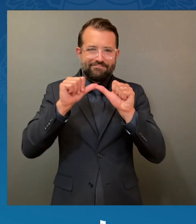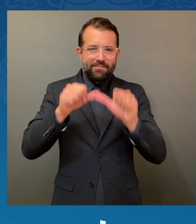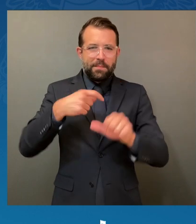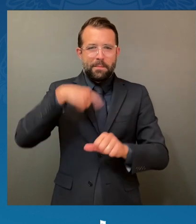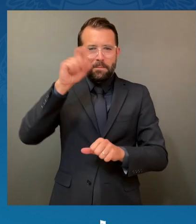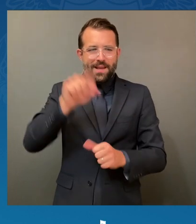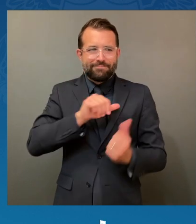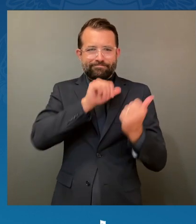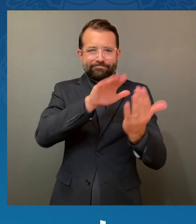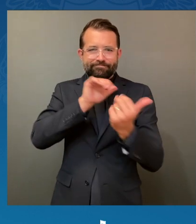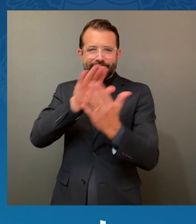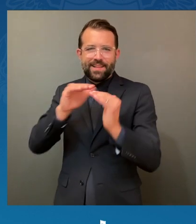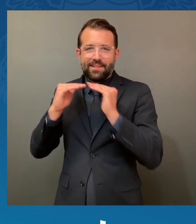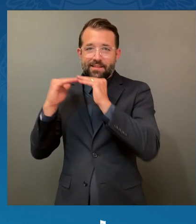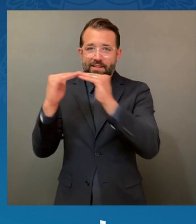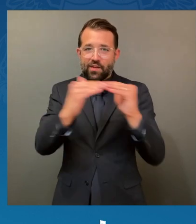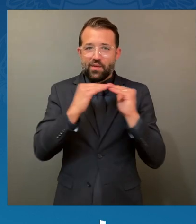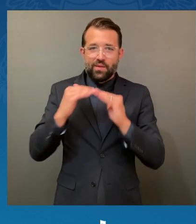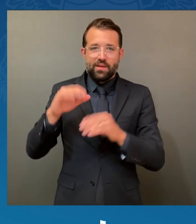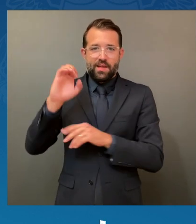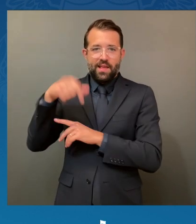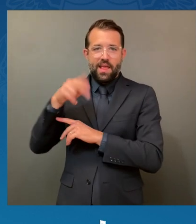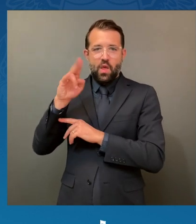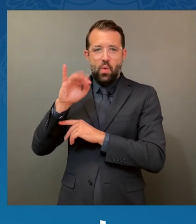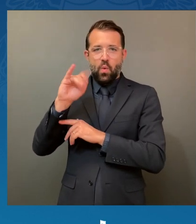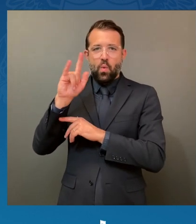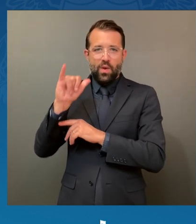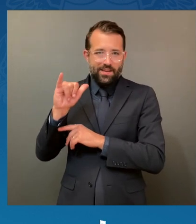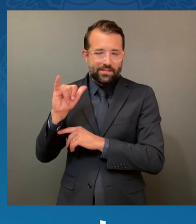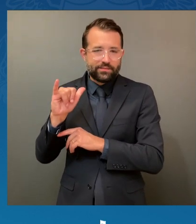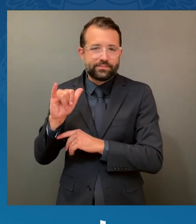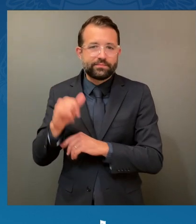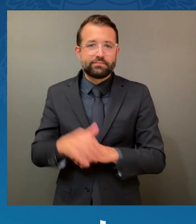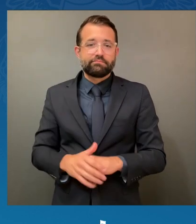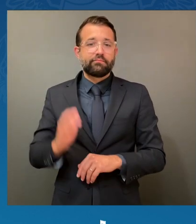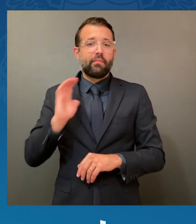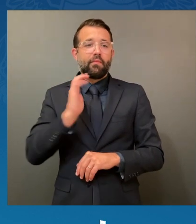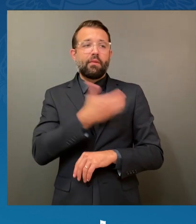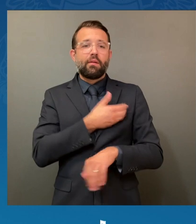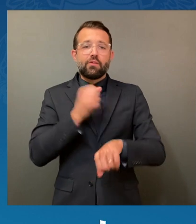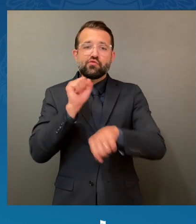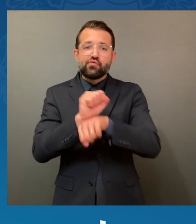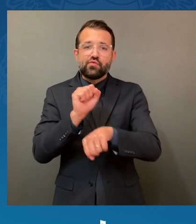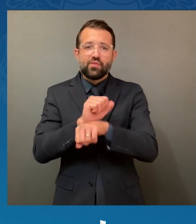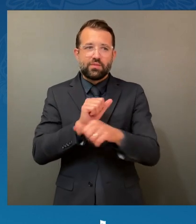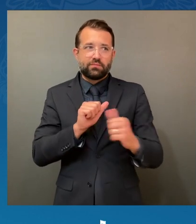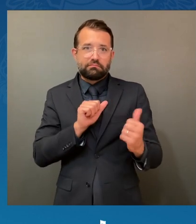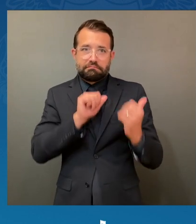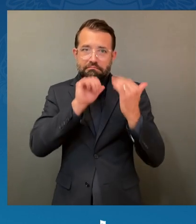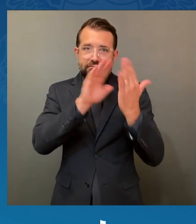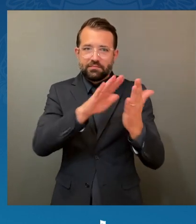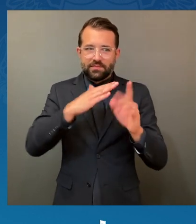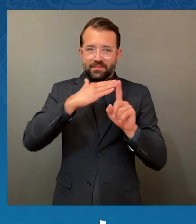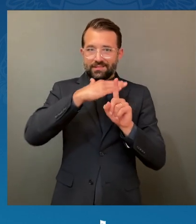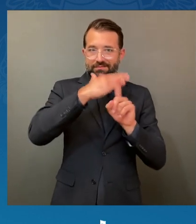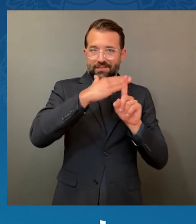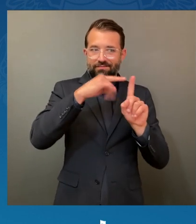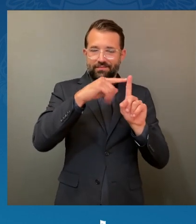President Biden and I are clear: All our work to address the climate crisis must be grounded in environmental justice and in equity.